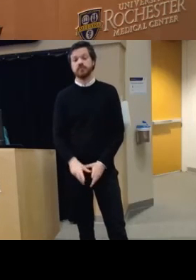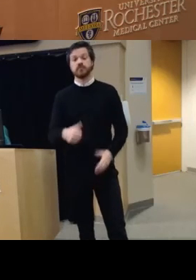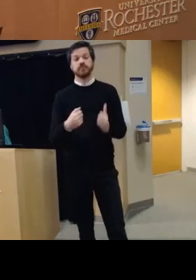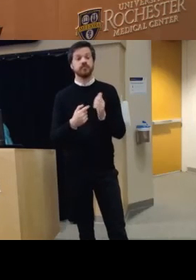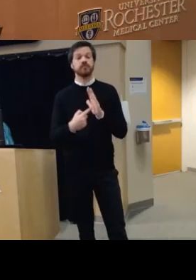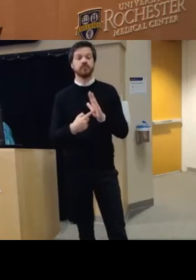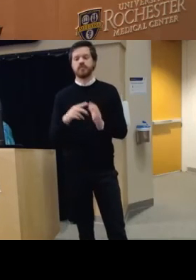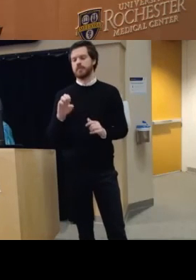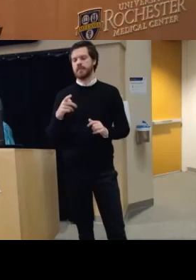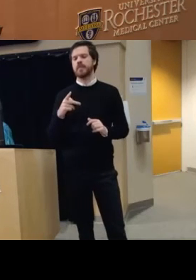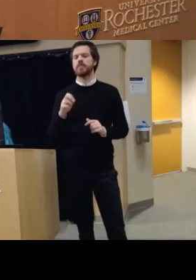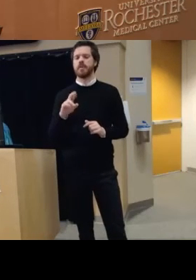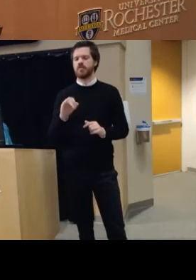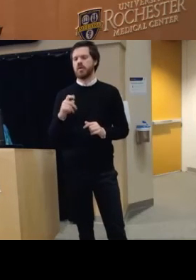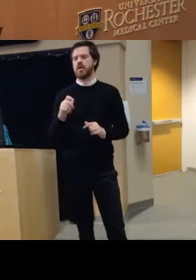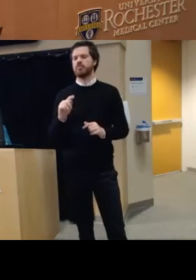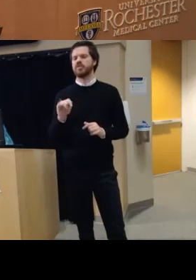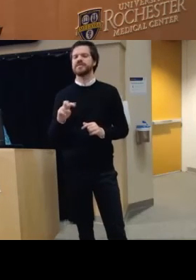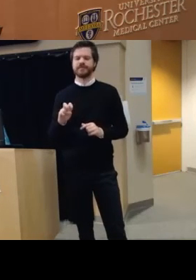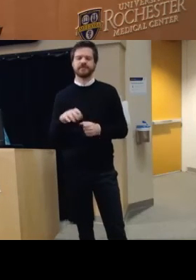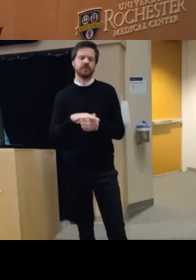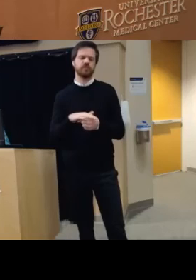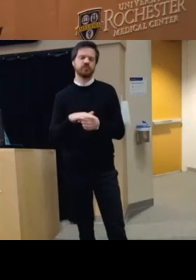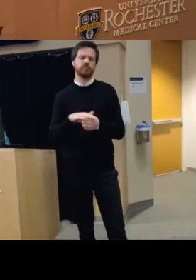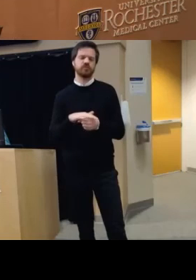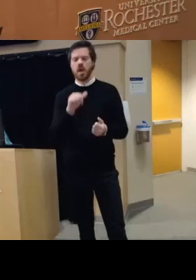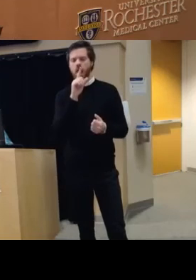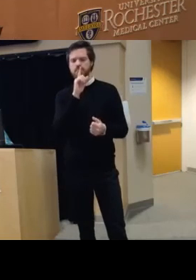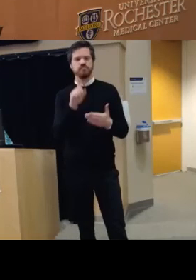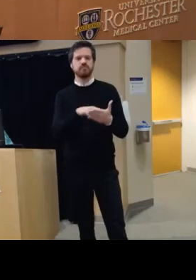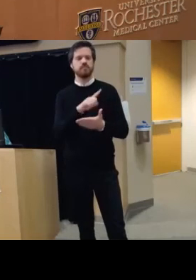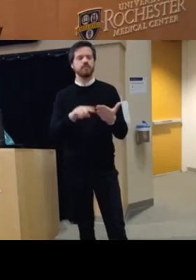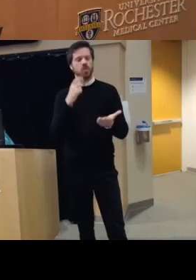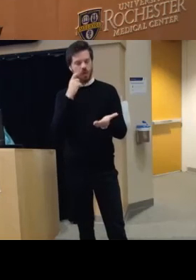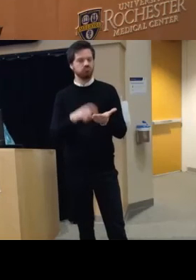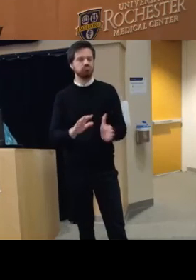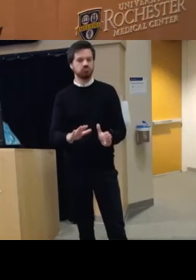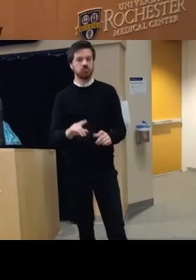peroperative space um so it wouldn't this isn't a criticism it's an observation but surgical culture